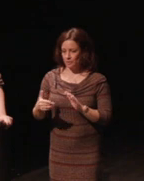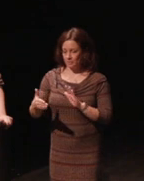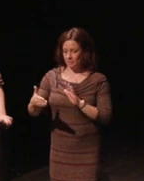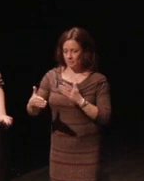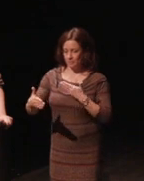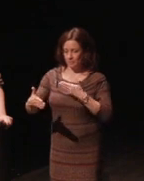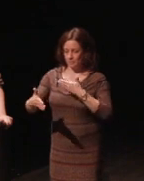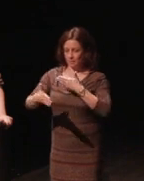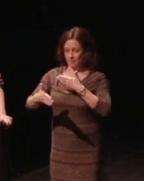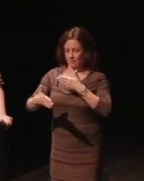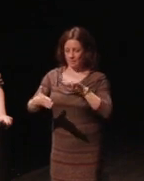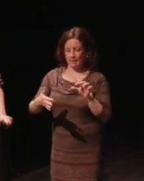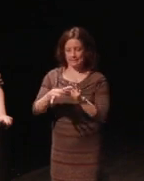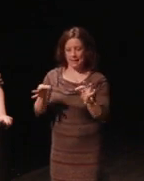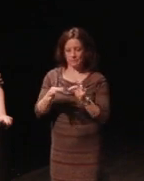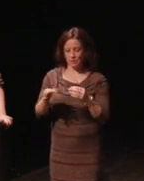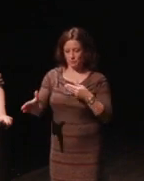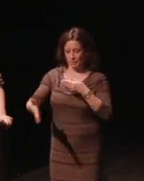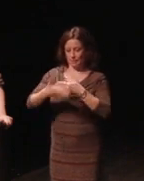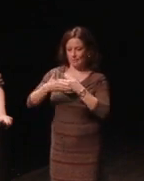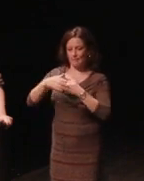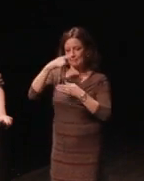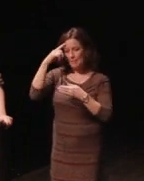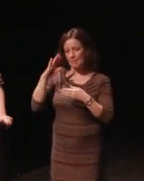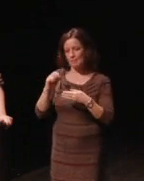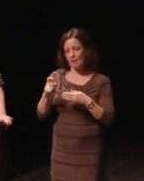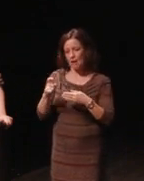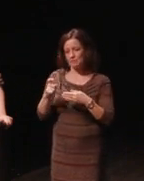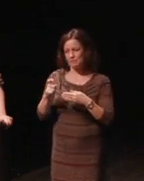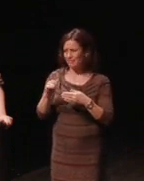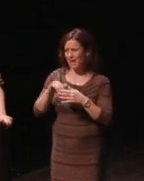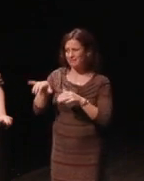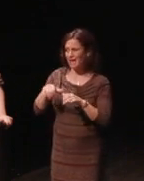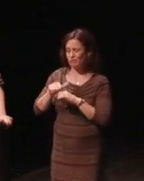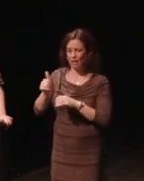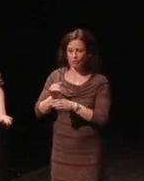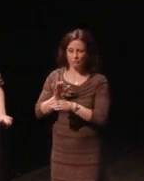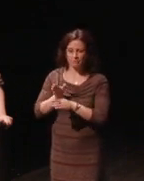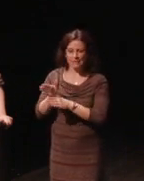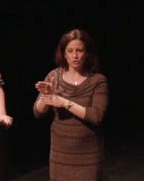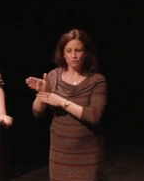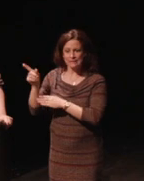on is standing there in the streets. I'm going to give you a list